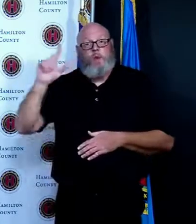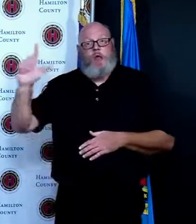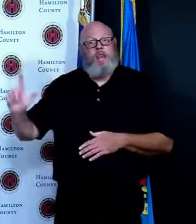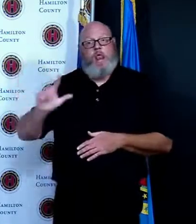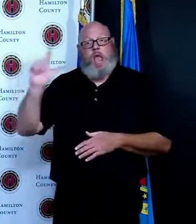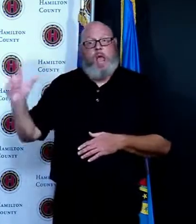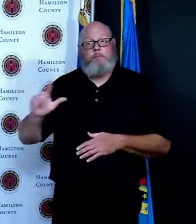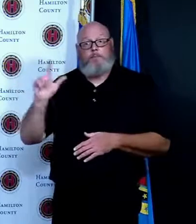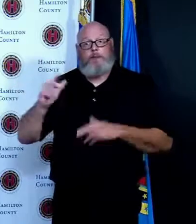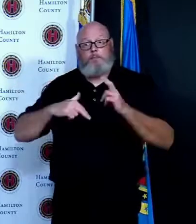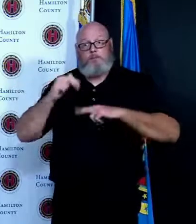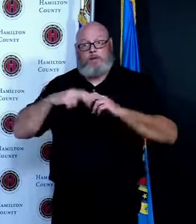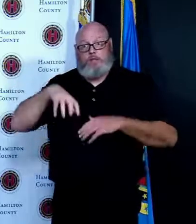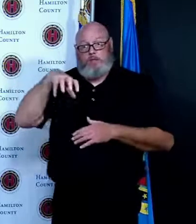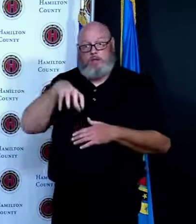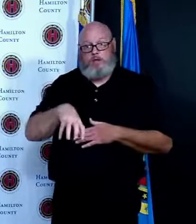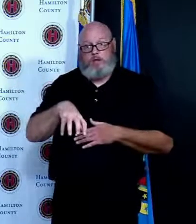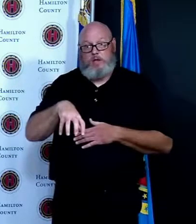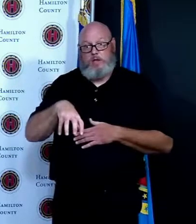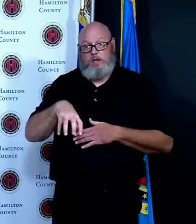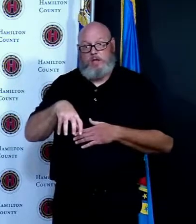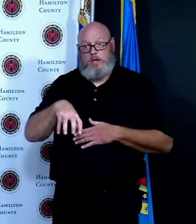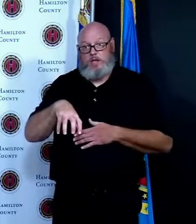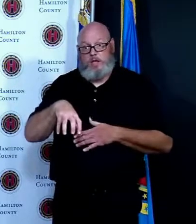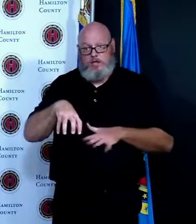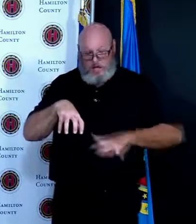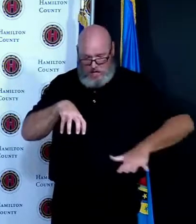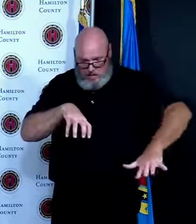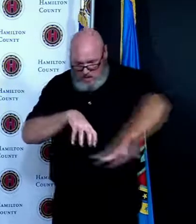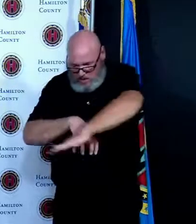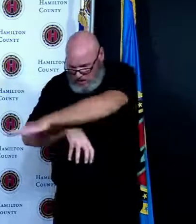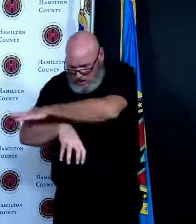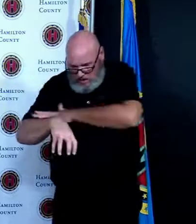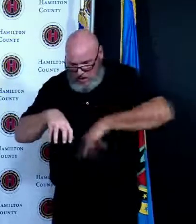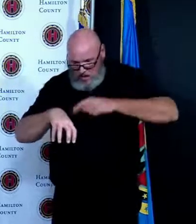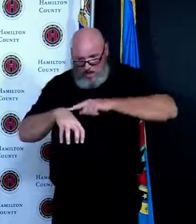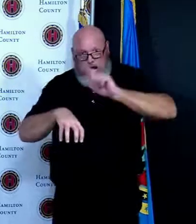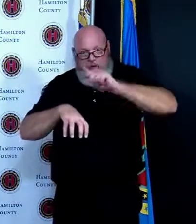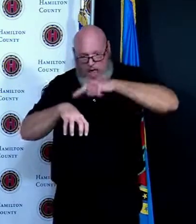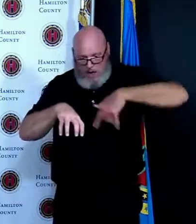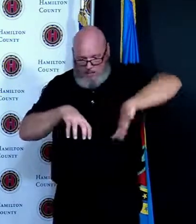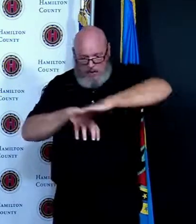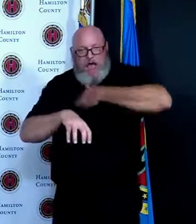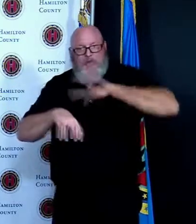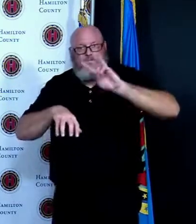where we're encouraging people to conGregate outside or rather be outside not in a building